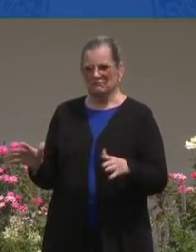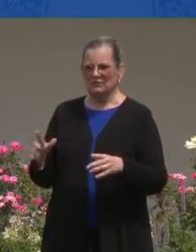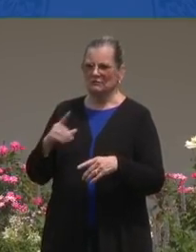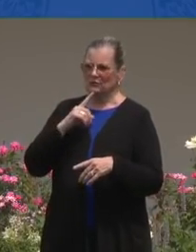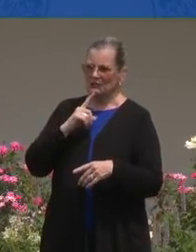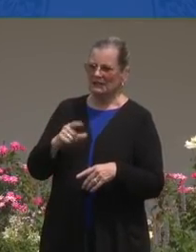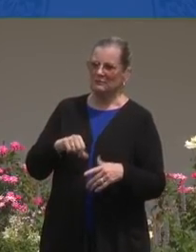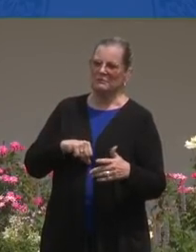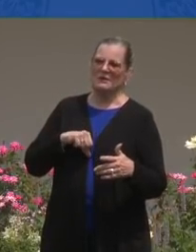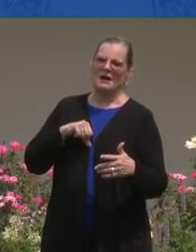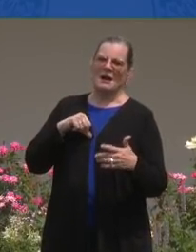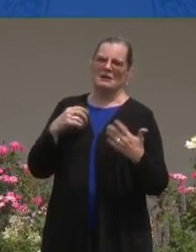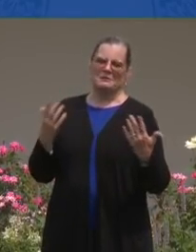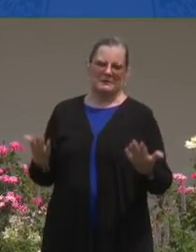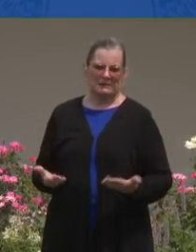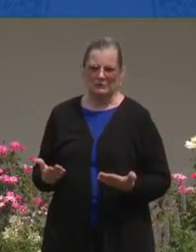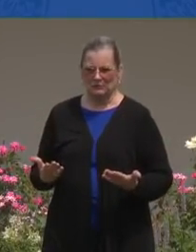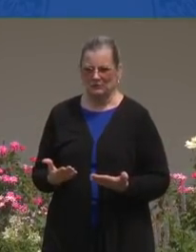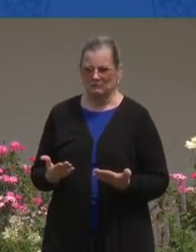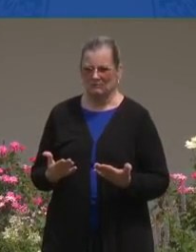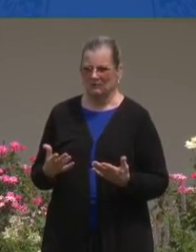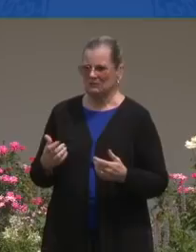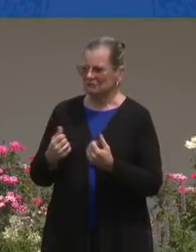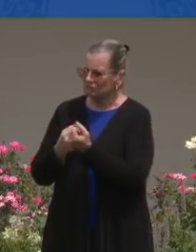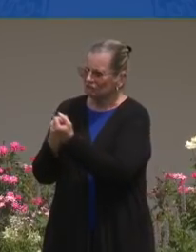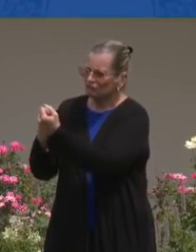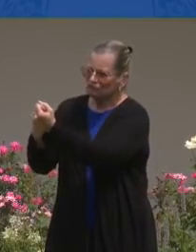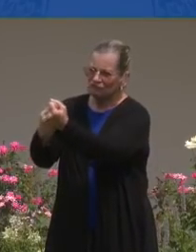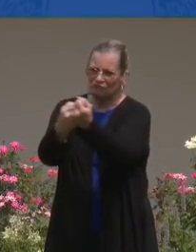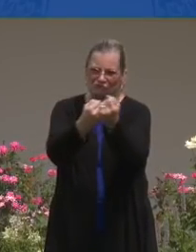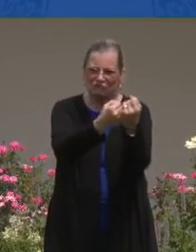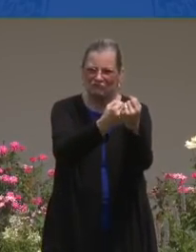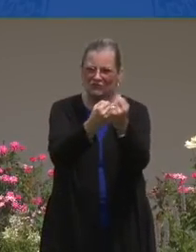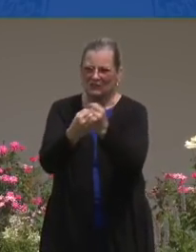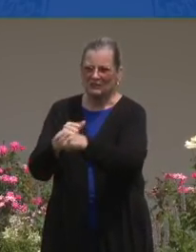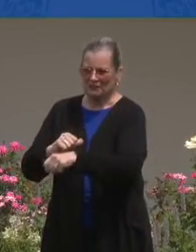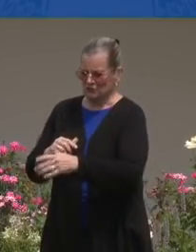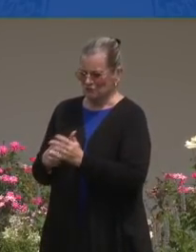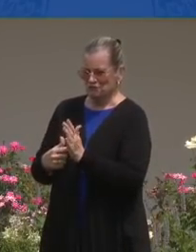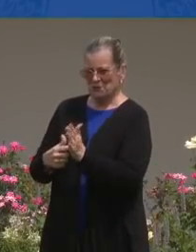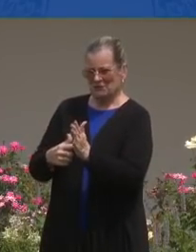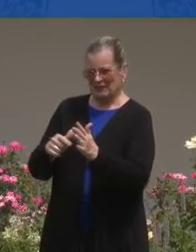who represent the ongoing legacy of this law from the foundations to its future.